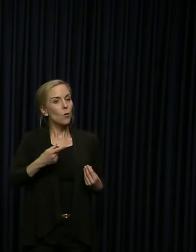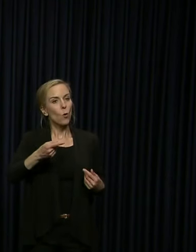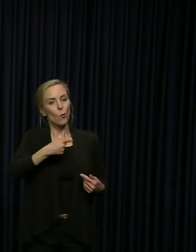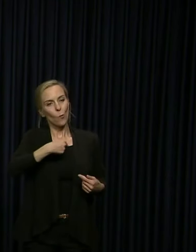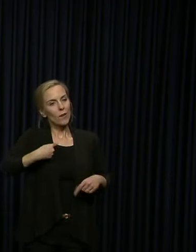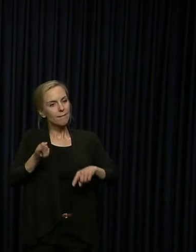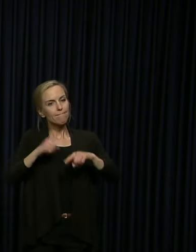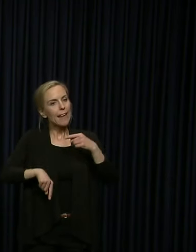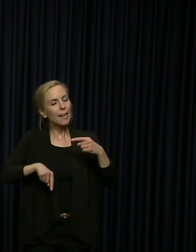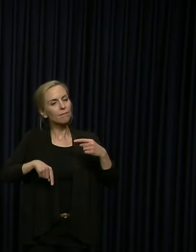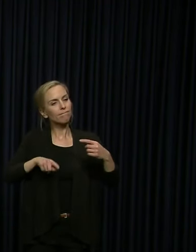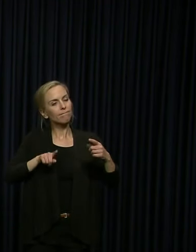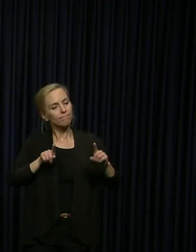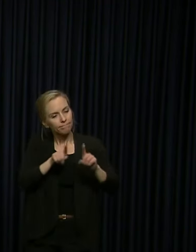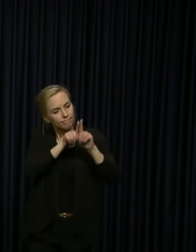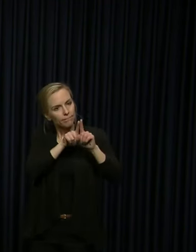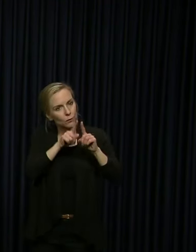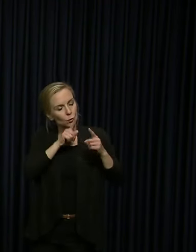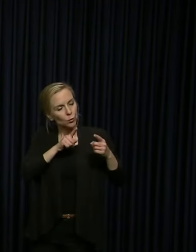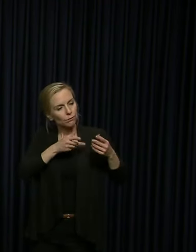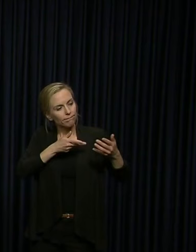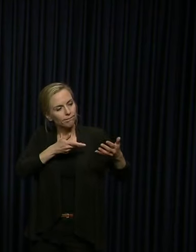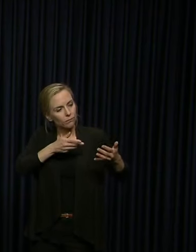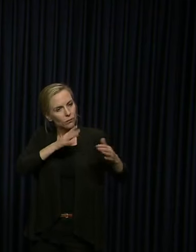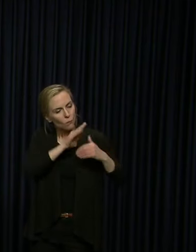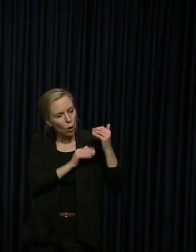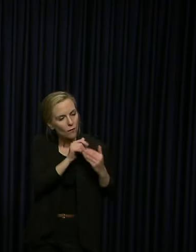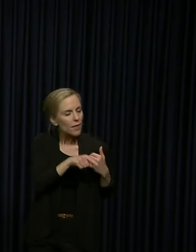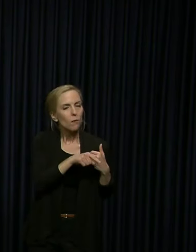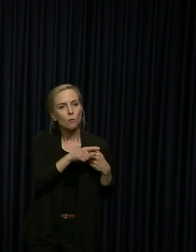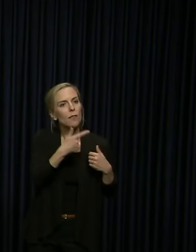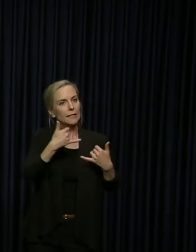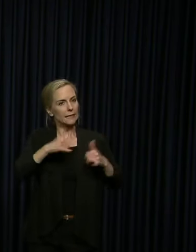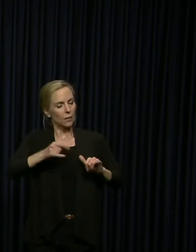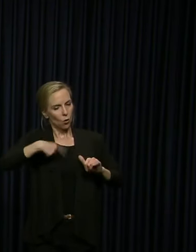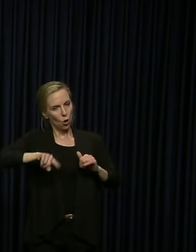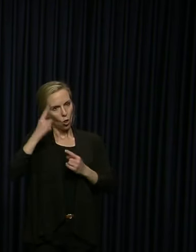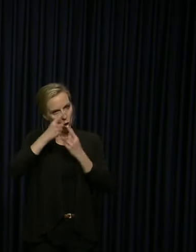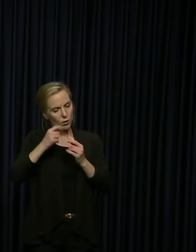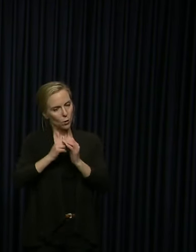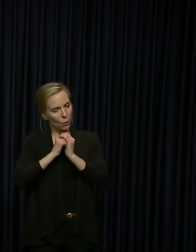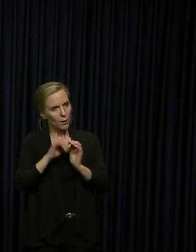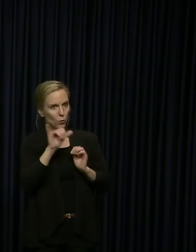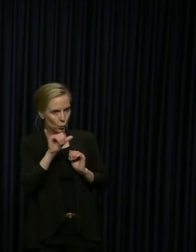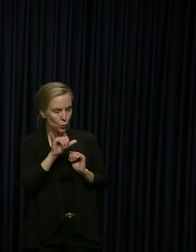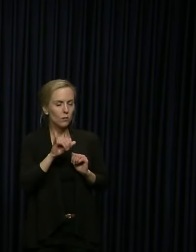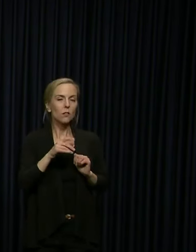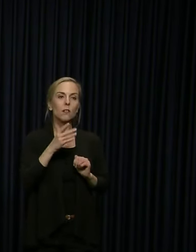TO SAVE. IF WE NEEDED MORE MOTIVATION, WE LOST FIVE PEOPLE TODAY. THAT'S THE FIVE MORE AFTER